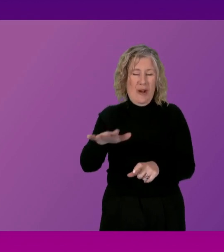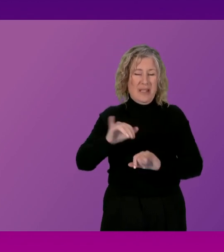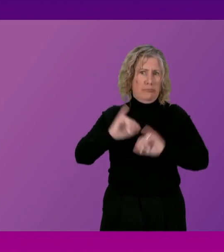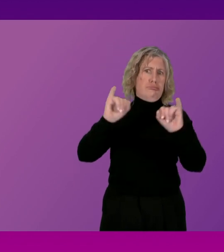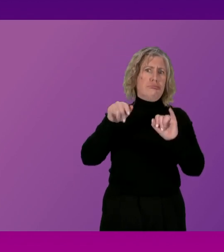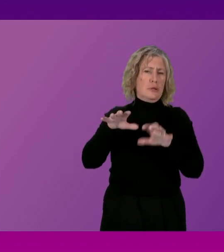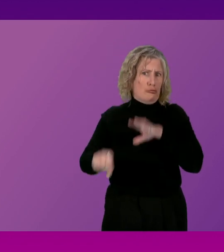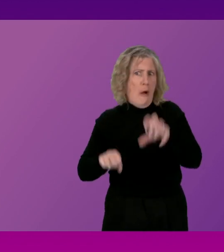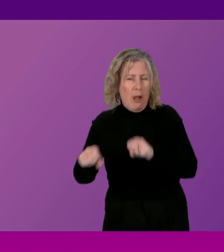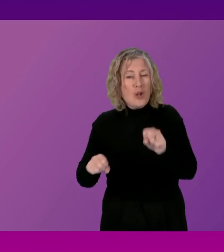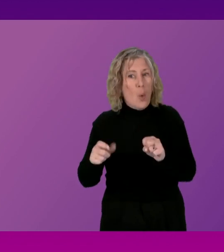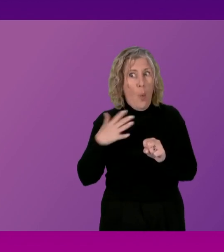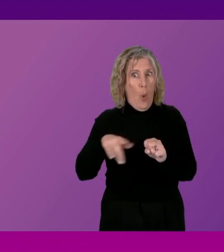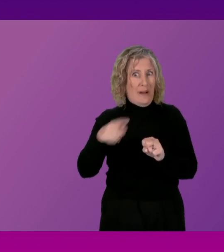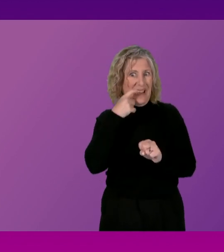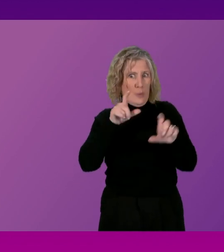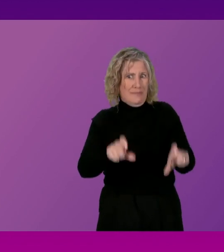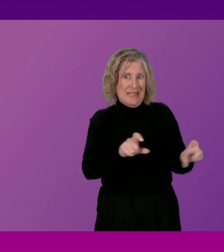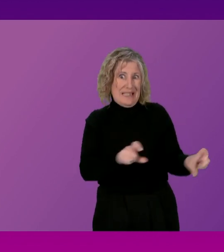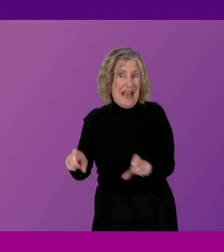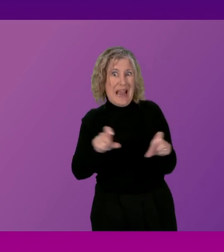I will ensure that the Cabinet Secretary for NHS Recovery, Health and Social Care writes